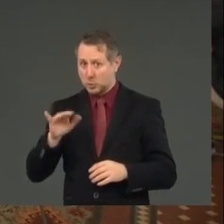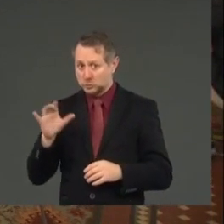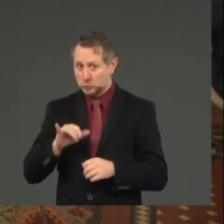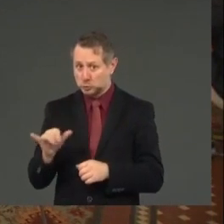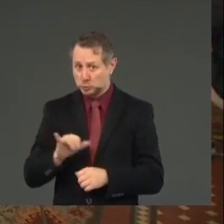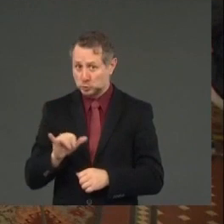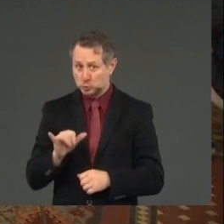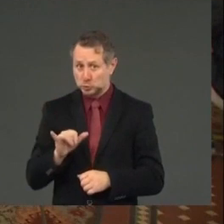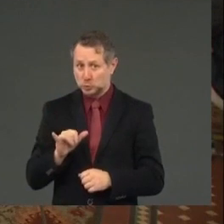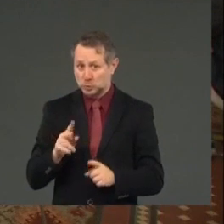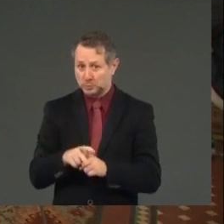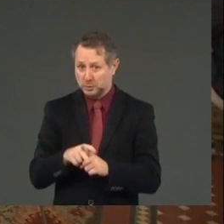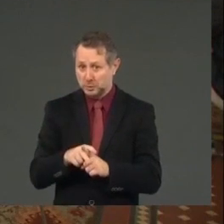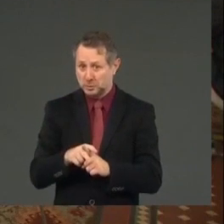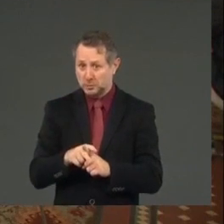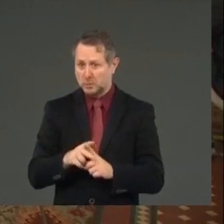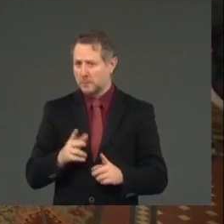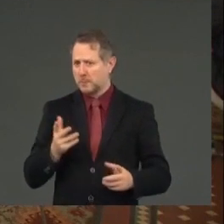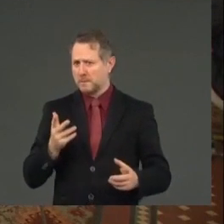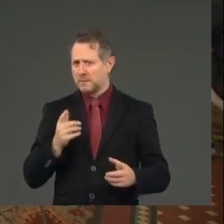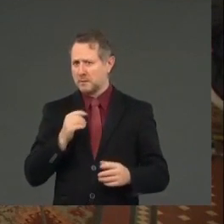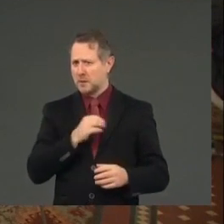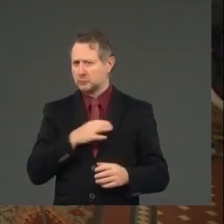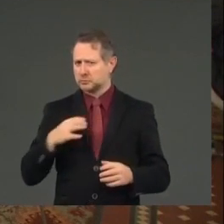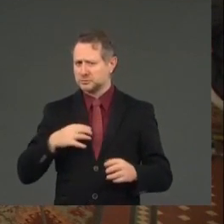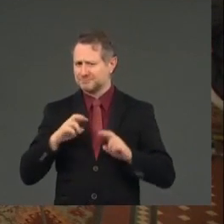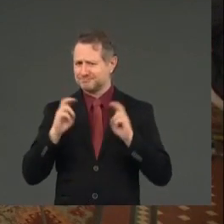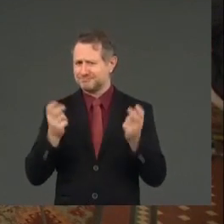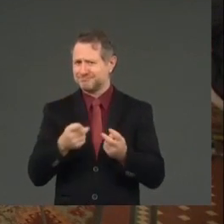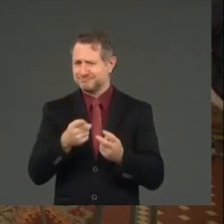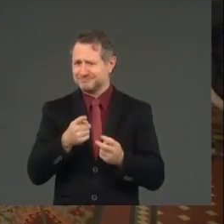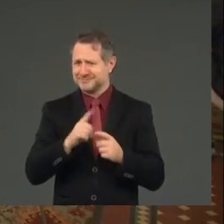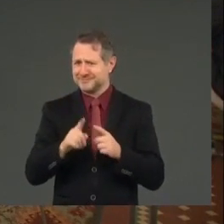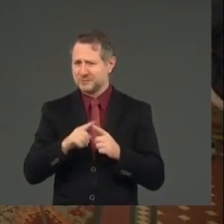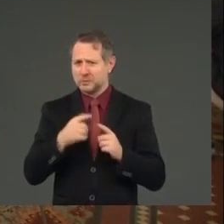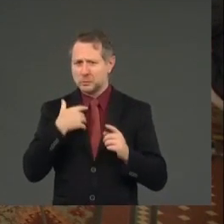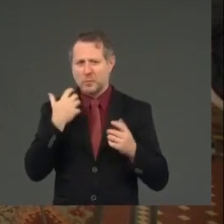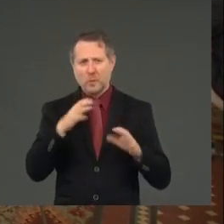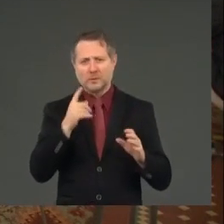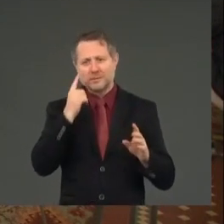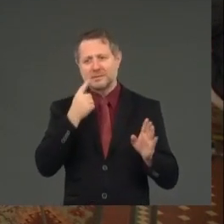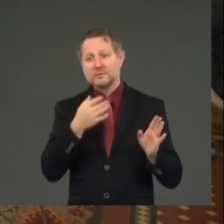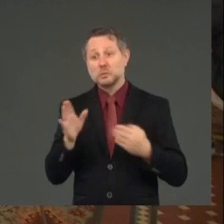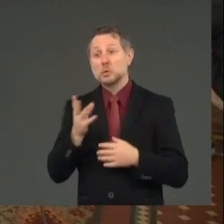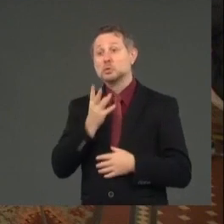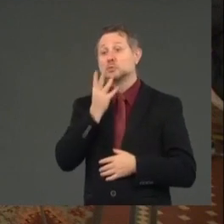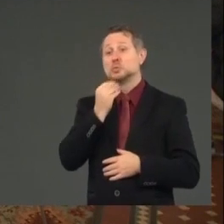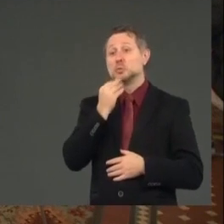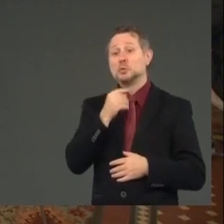PRESENTATIONS UP TO TEN, WHEN DOES THAT BEGIN, IS THAT A STATEWIDE NUMBER INCLUDING LONG ISLAND AND NEW YORK CITY, AND